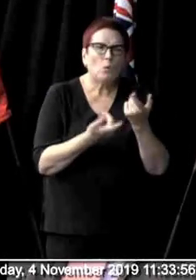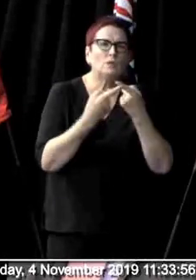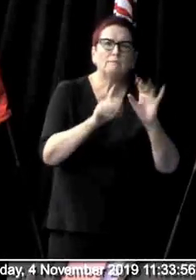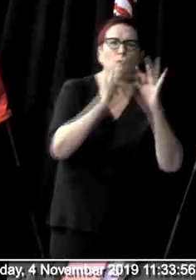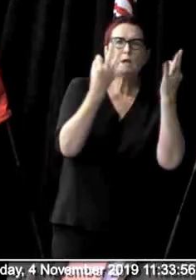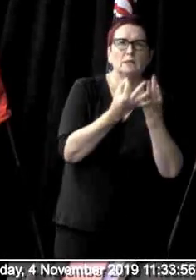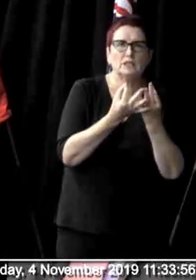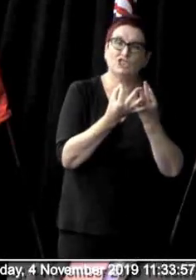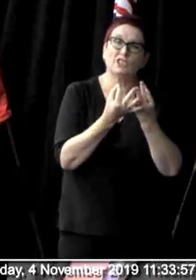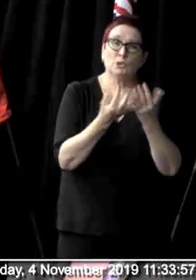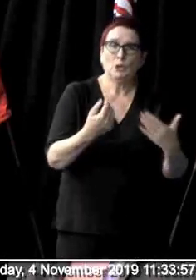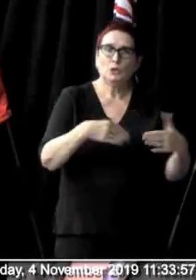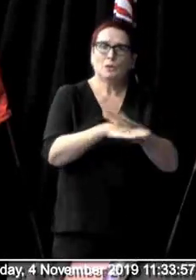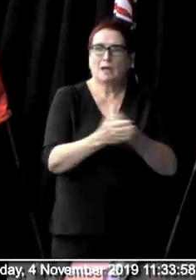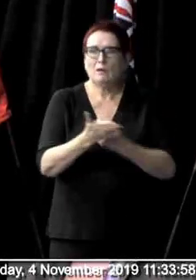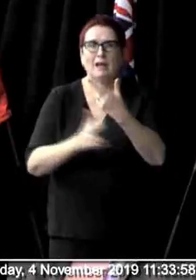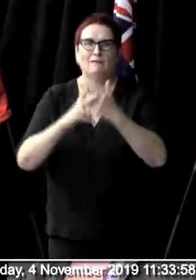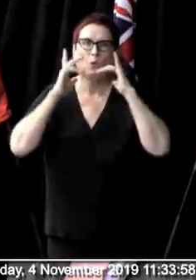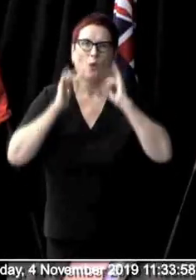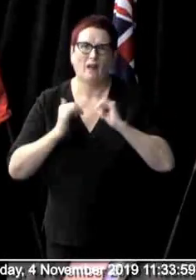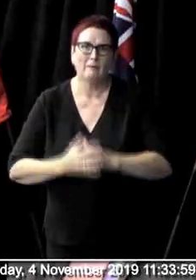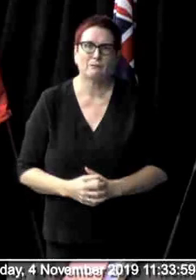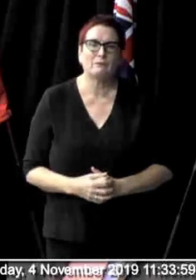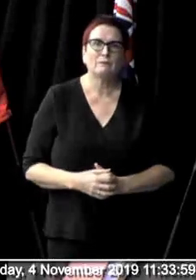with meeting the costs of legal representation, and disbursements